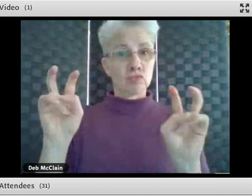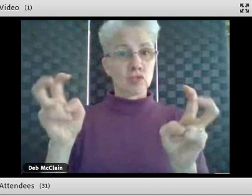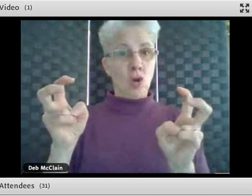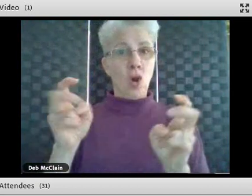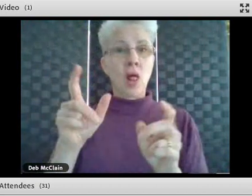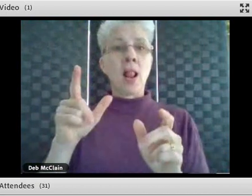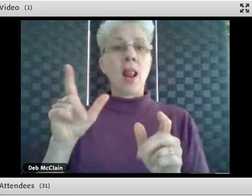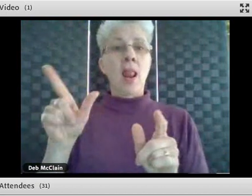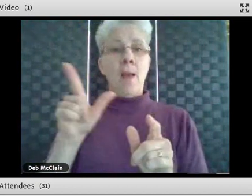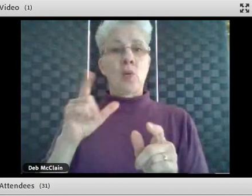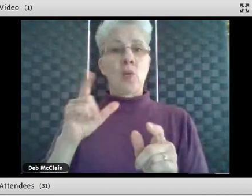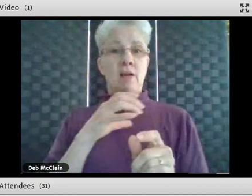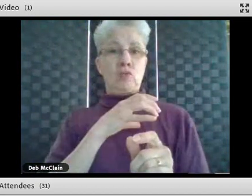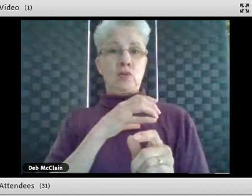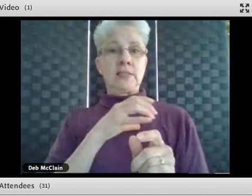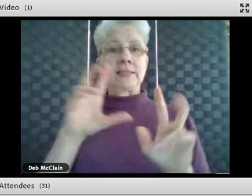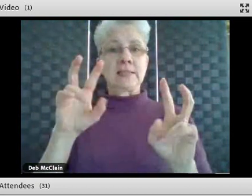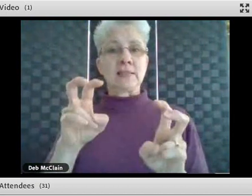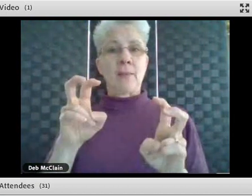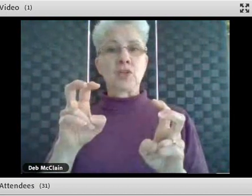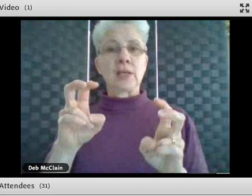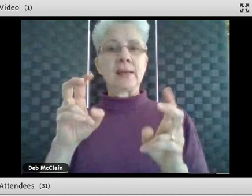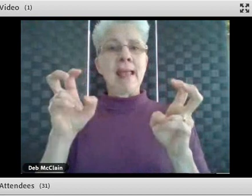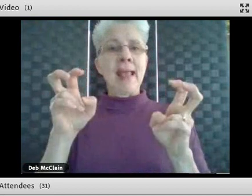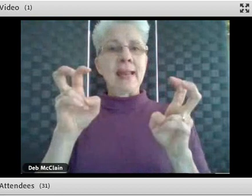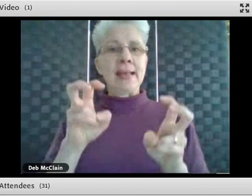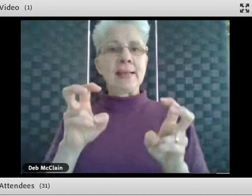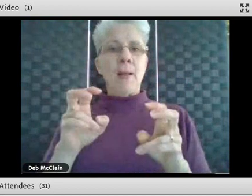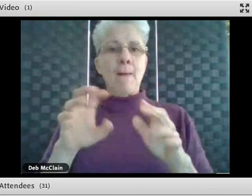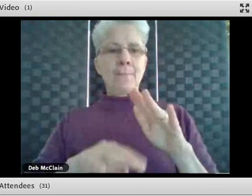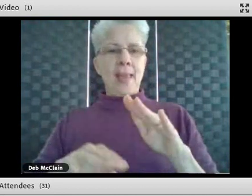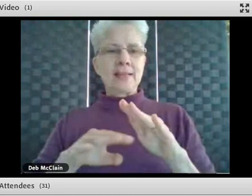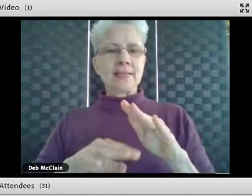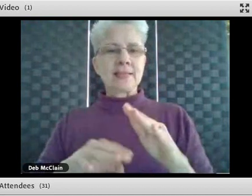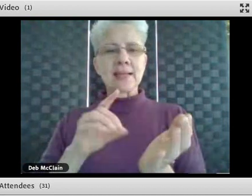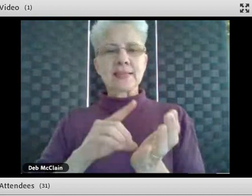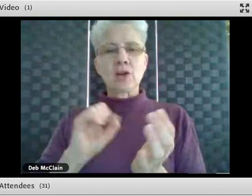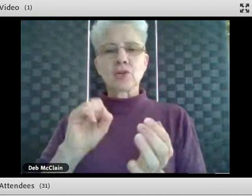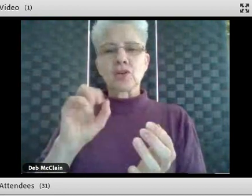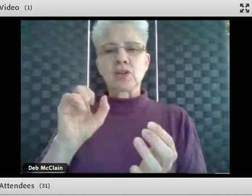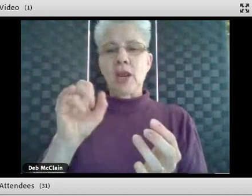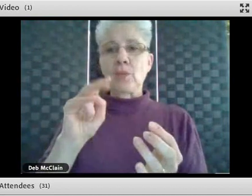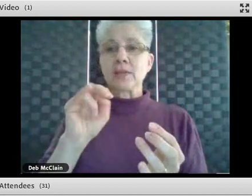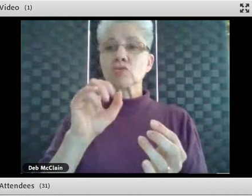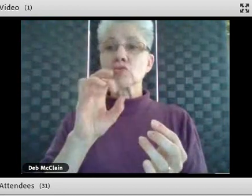"Library of Congress Subject Headings Basics." And today's presenter, Dr. Karen Snow.